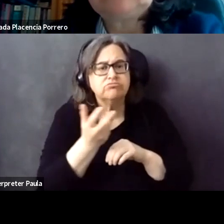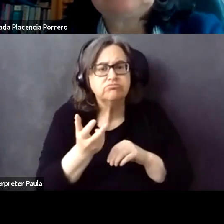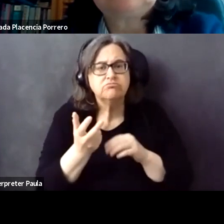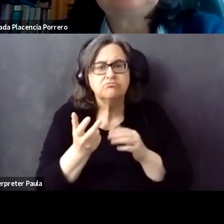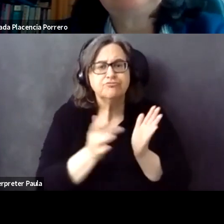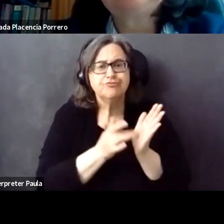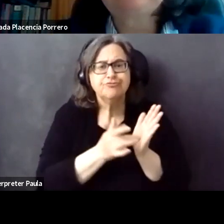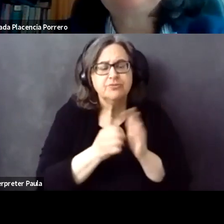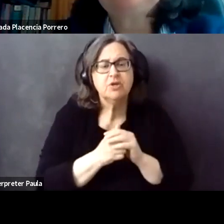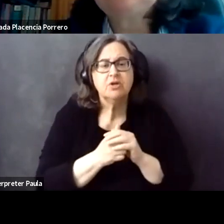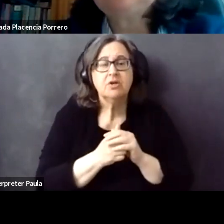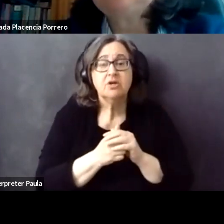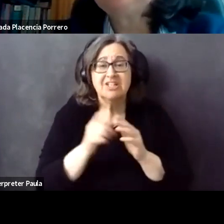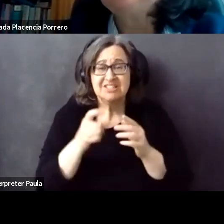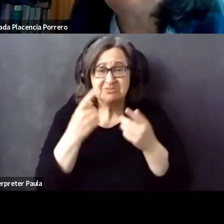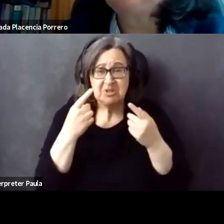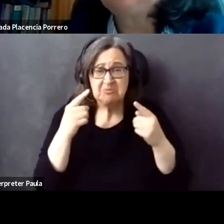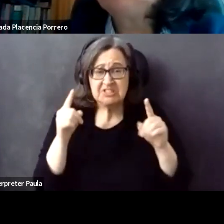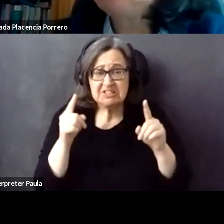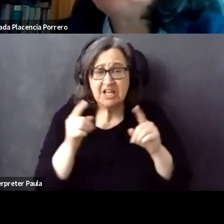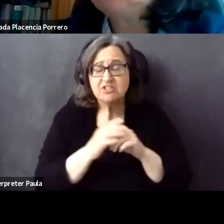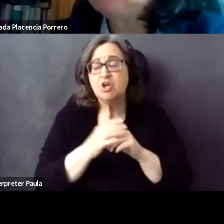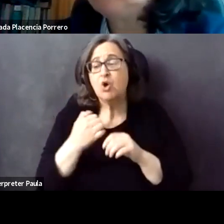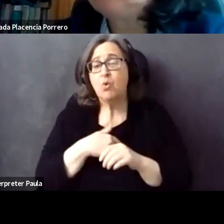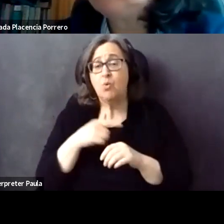screens, mobile devices,